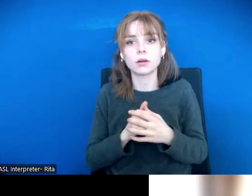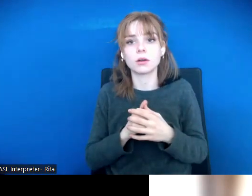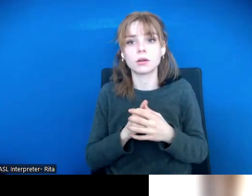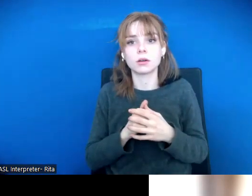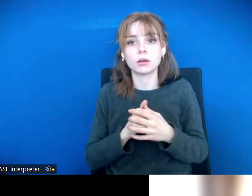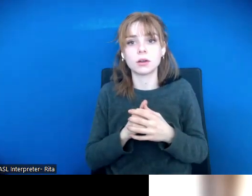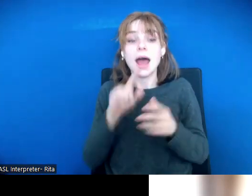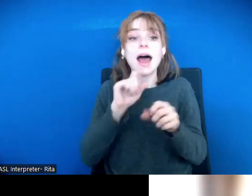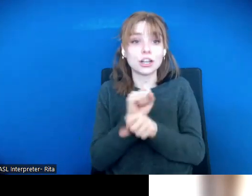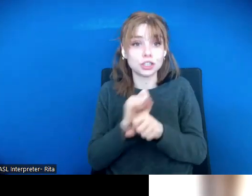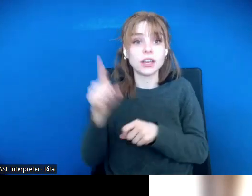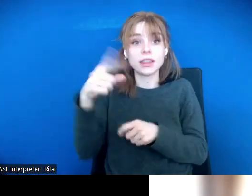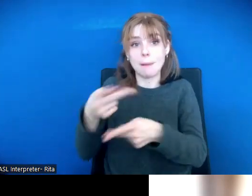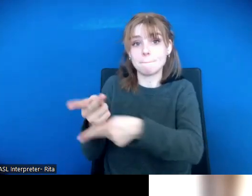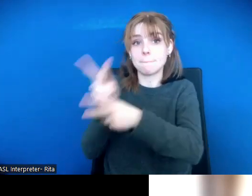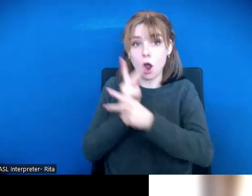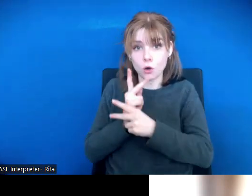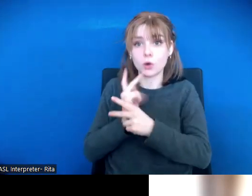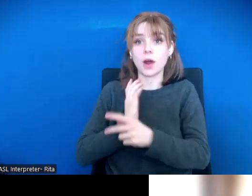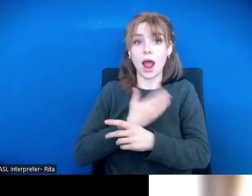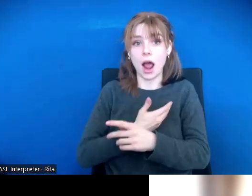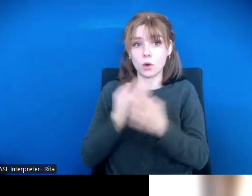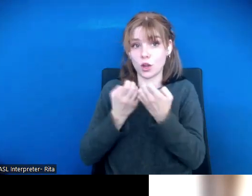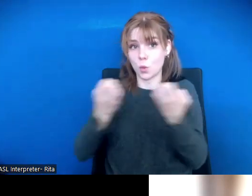And there's a small vibrating disk that the parents could put under their pillow. It vibrated and woke them up. They tested it out in the hospital and they were immediately released. The hospital was pleased to know that this